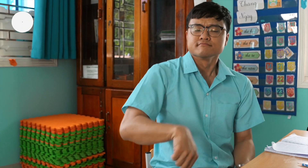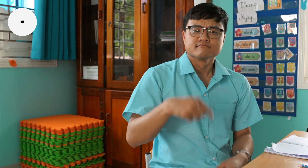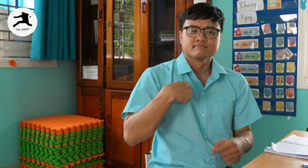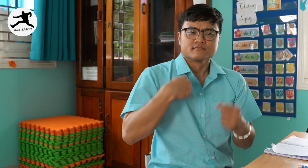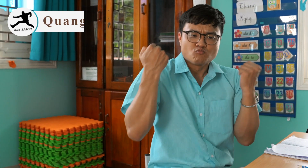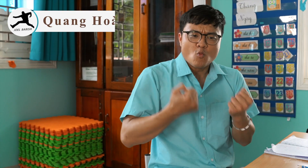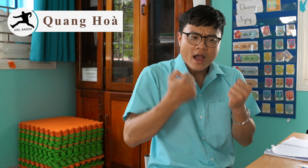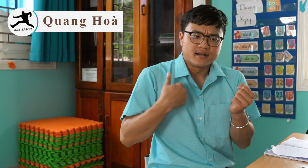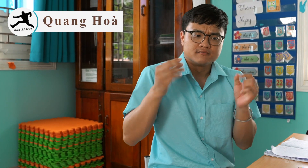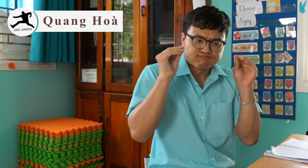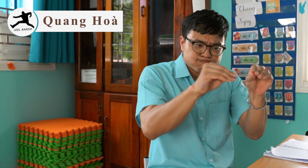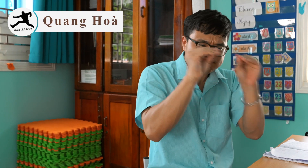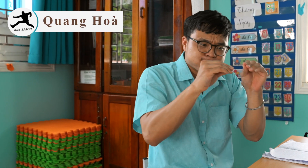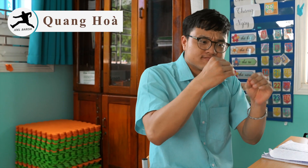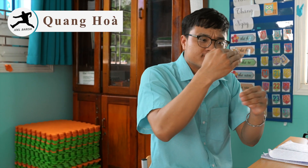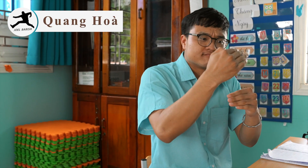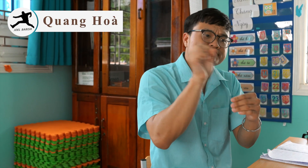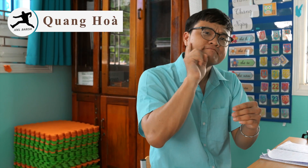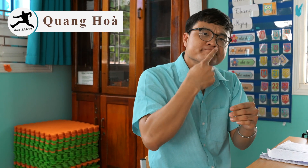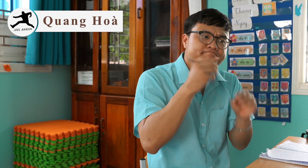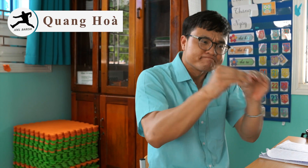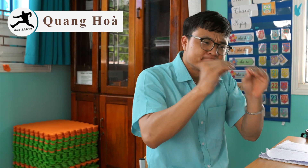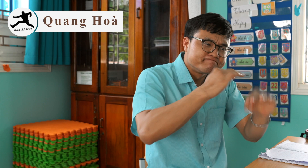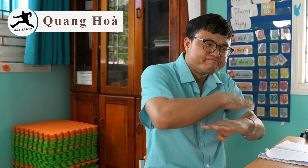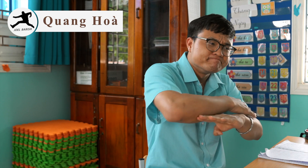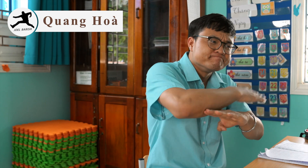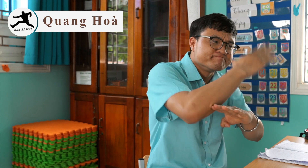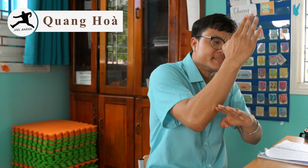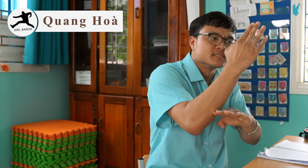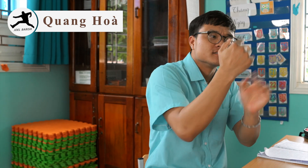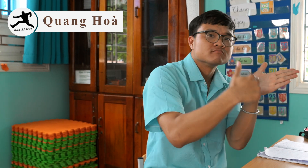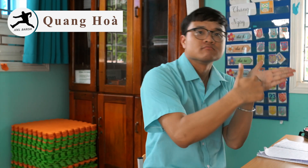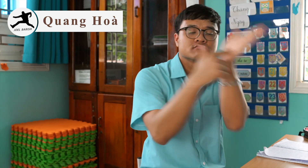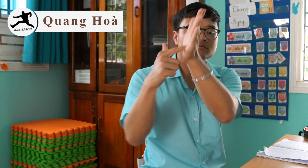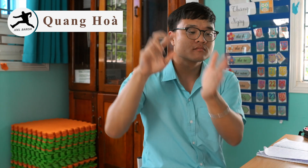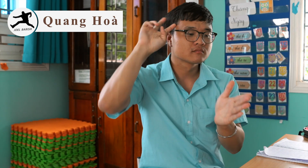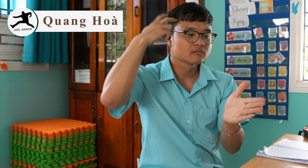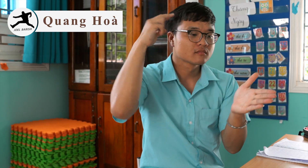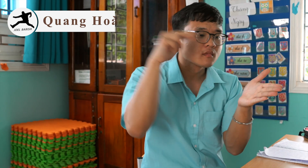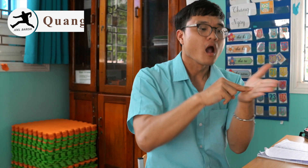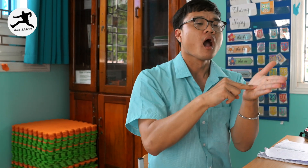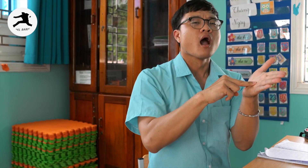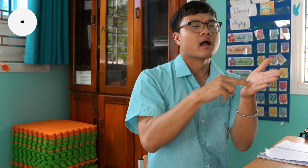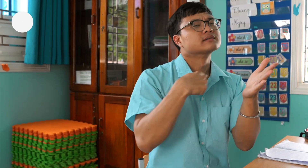I want to show the government our progress and the milestones